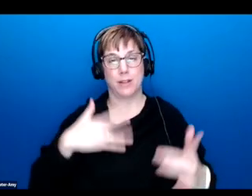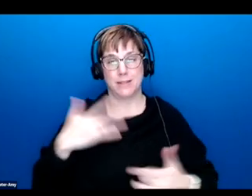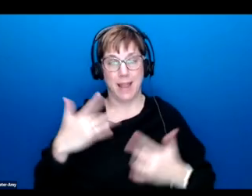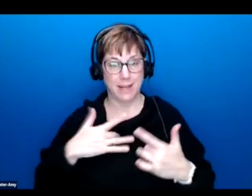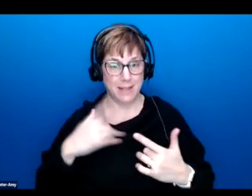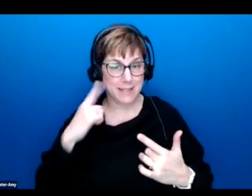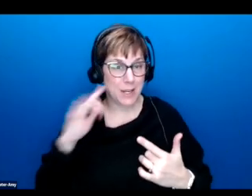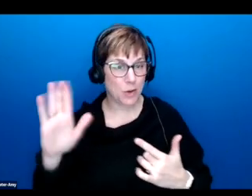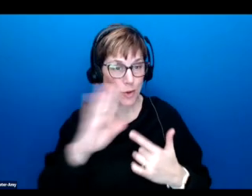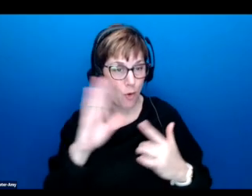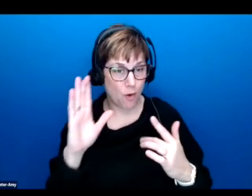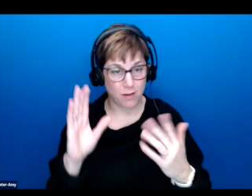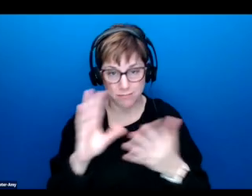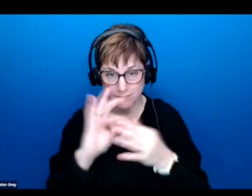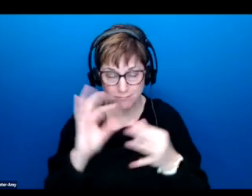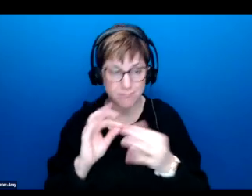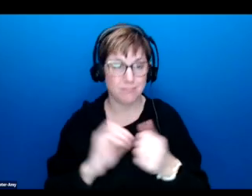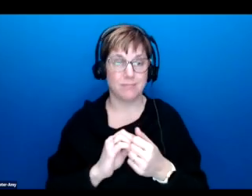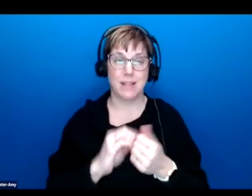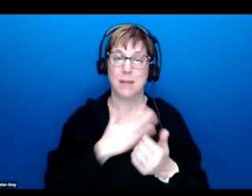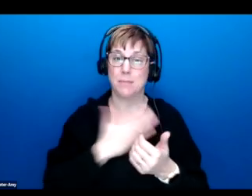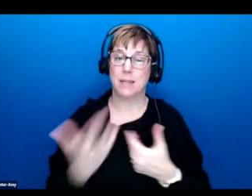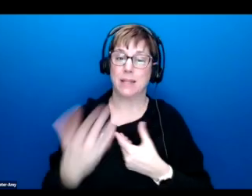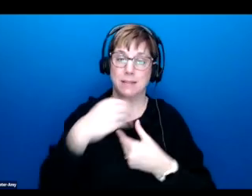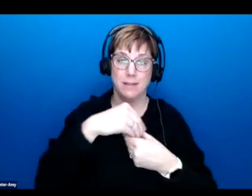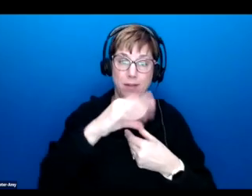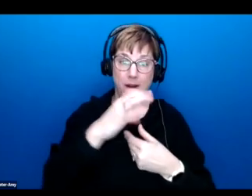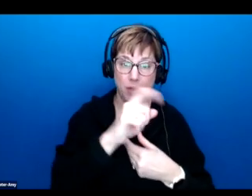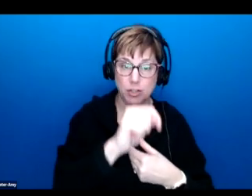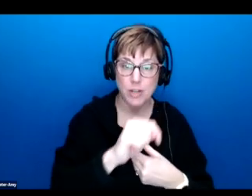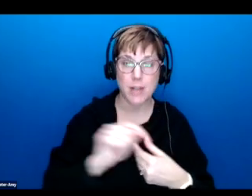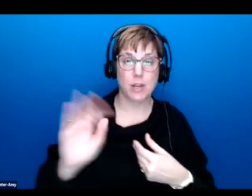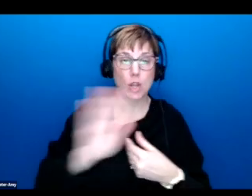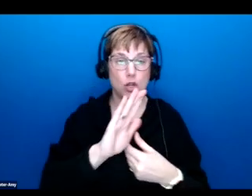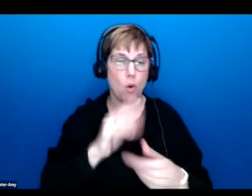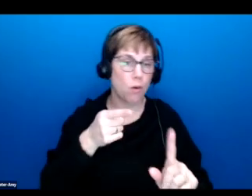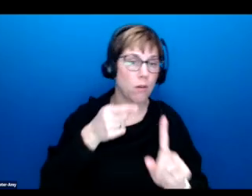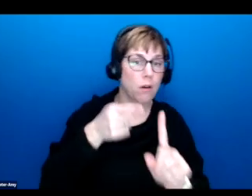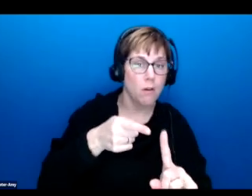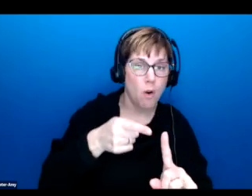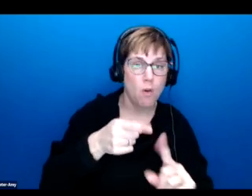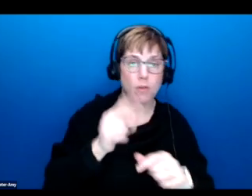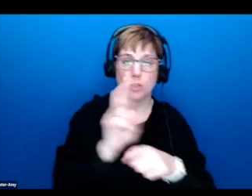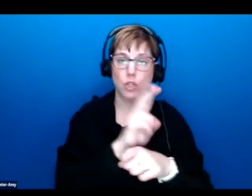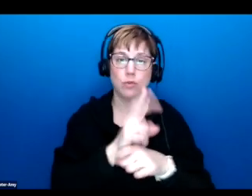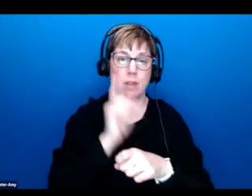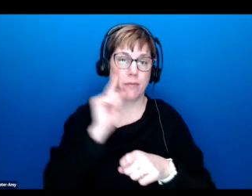I welcome you to share in the chat. What are your intended utilization of the dashboard,